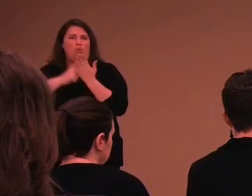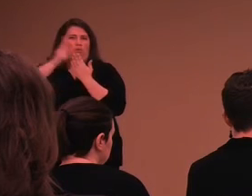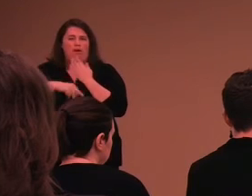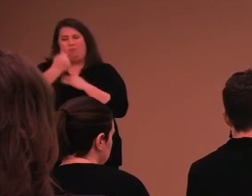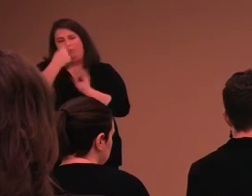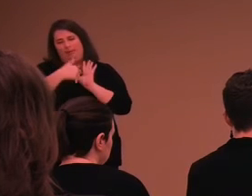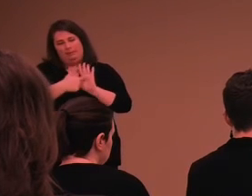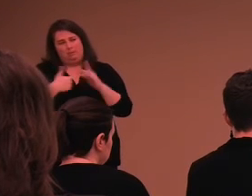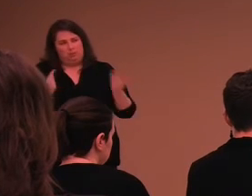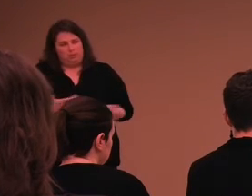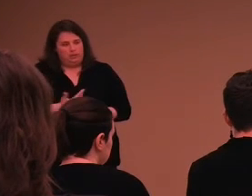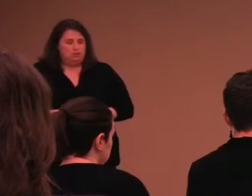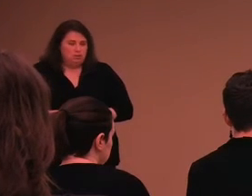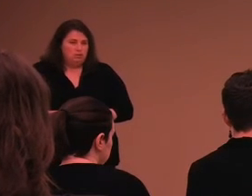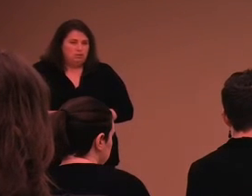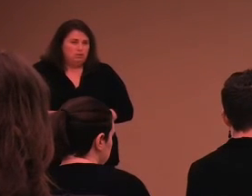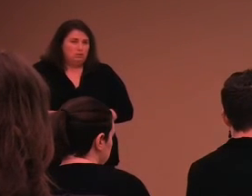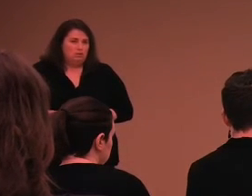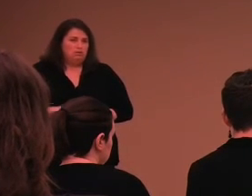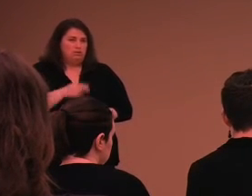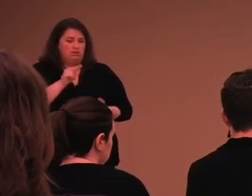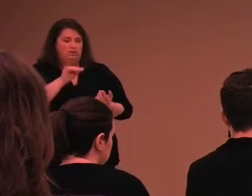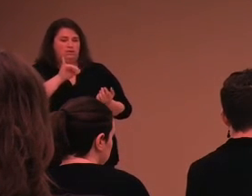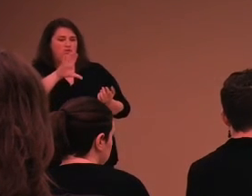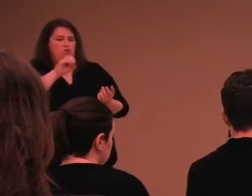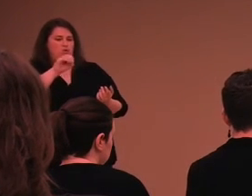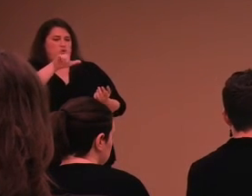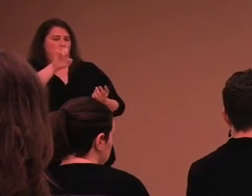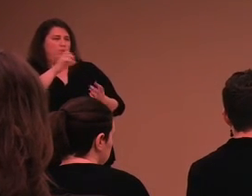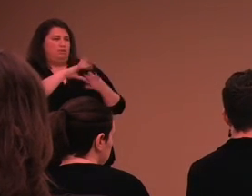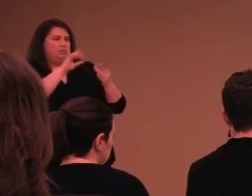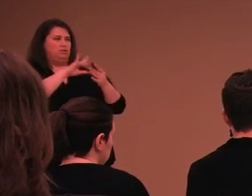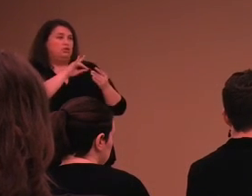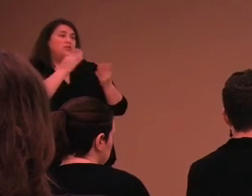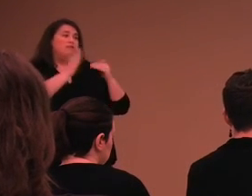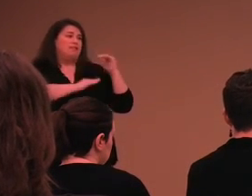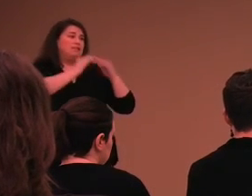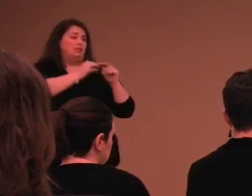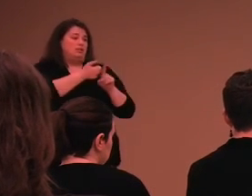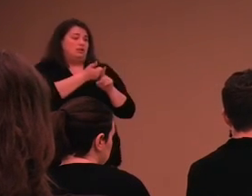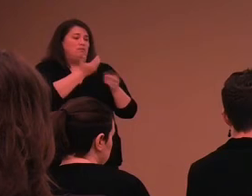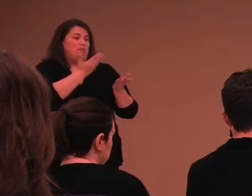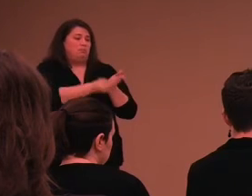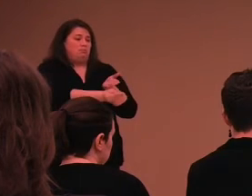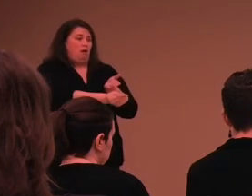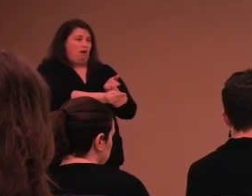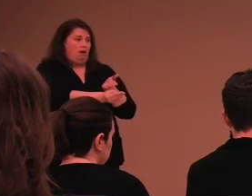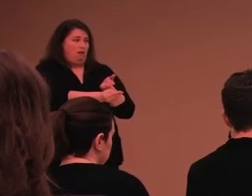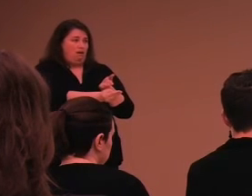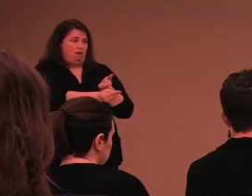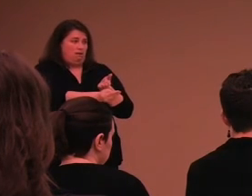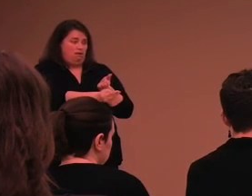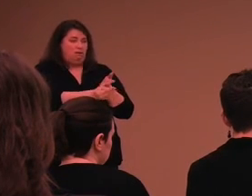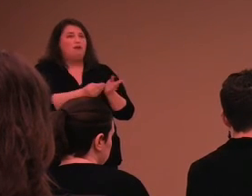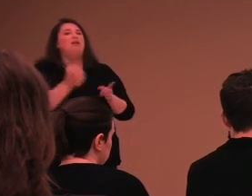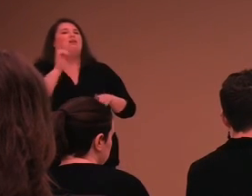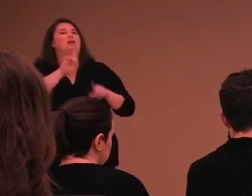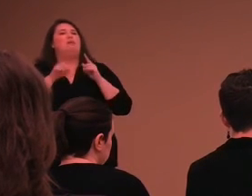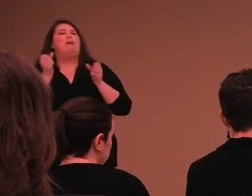so Nicole was mentioning that the facility might be able to purchase devices to have on hand but a lot of people